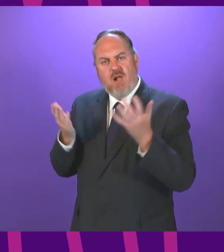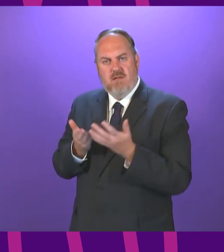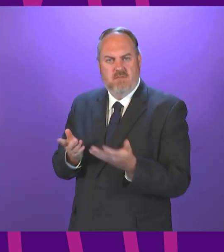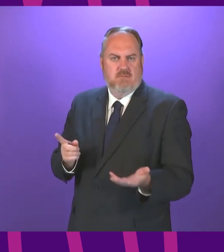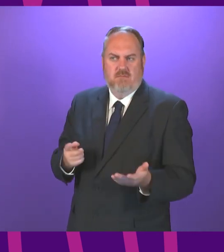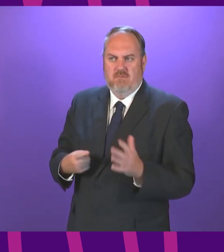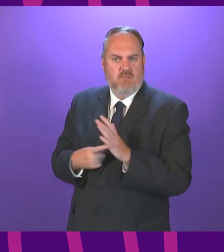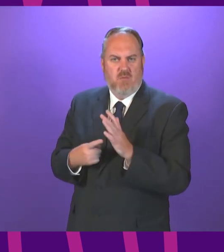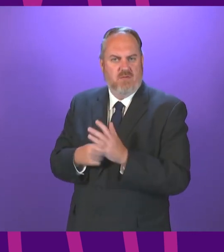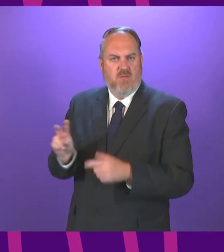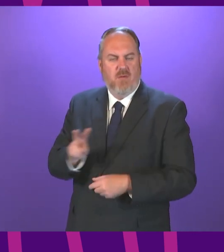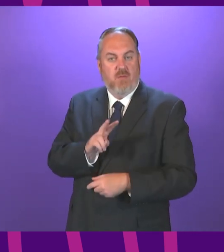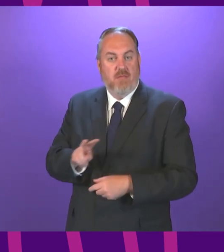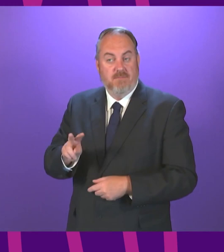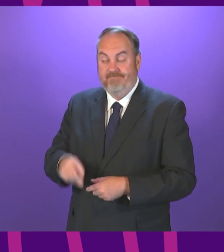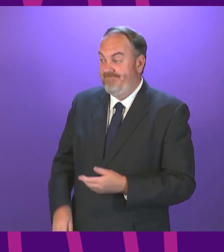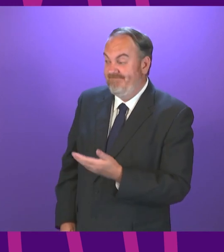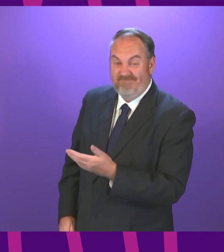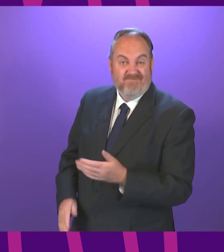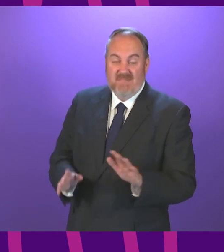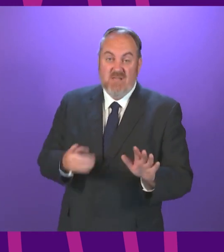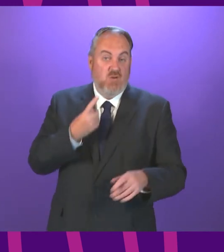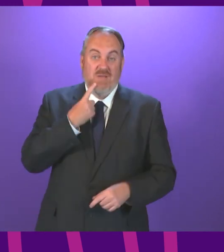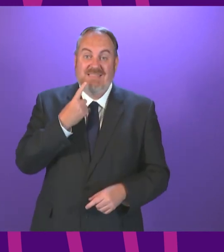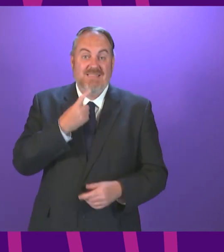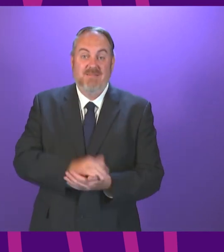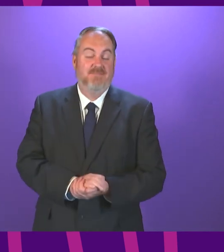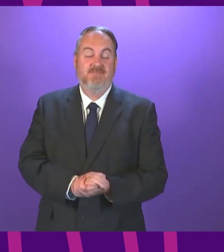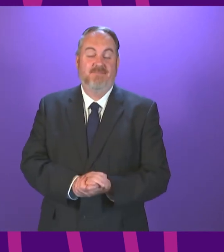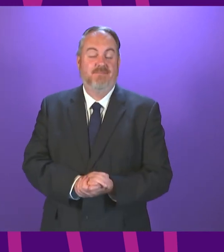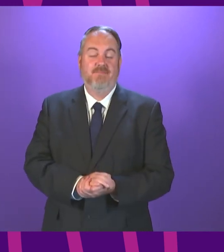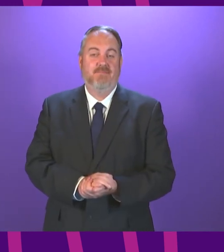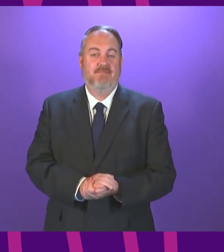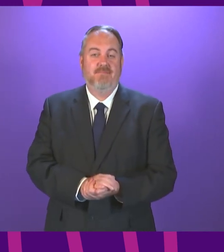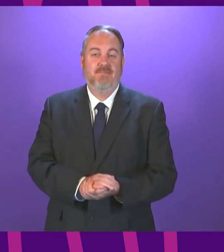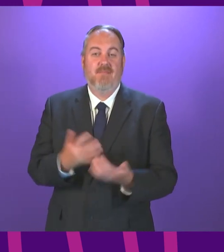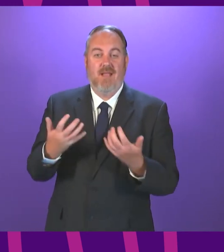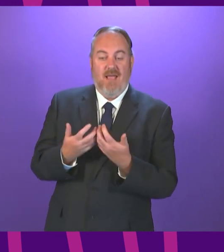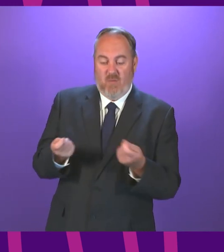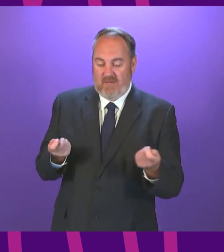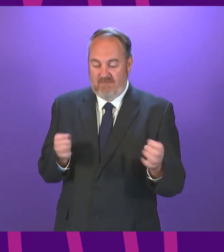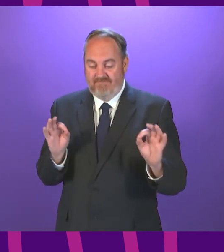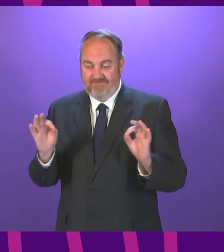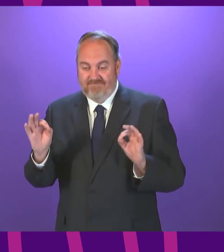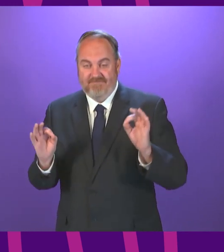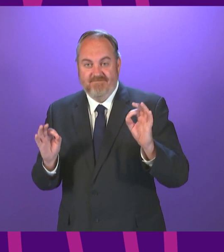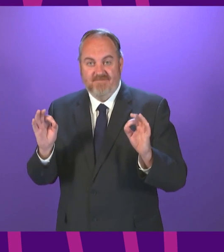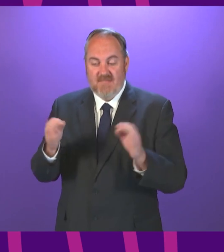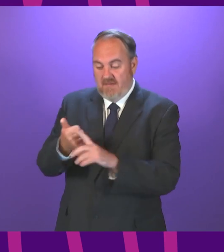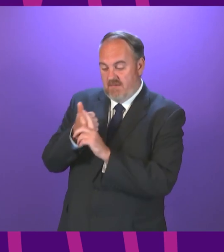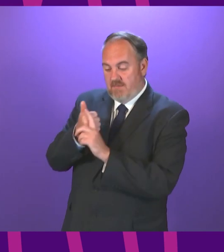That will be an on-going challenge, but the balance will have to be found. What is true